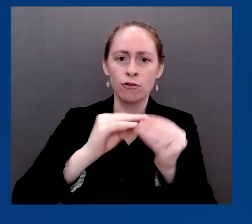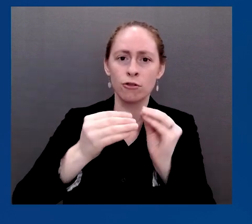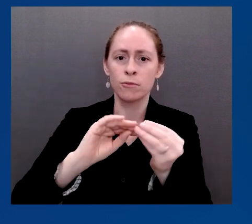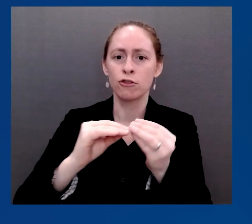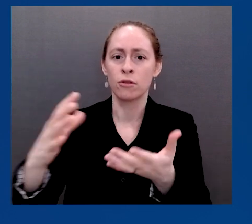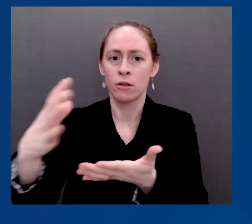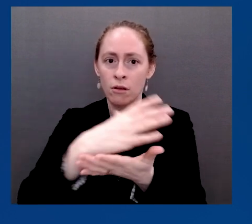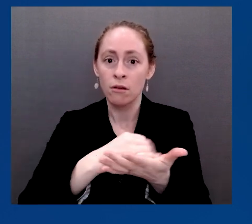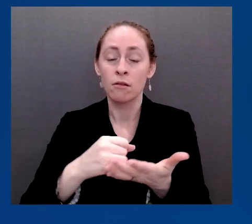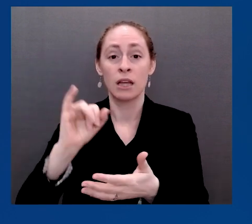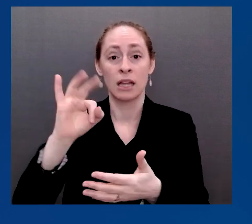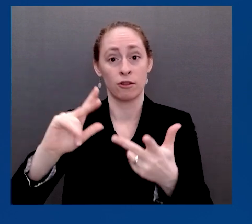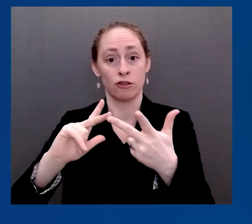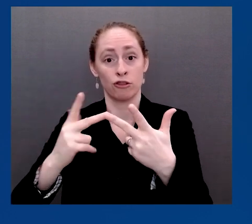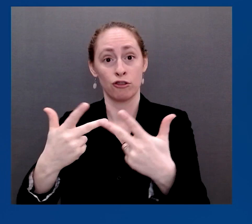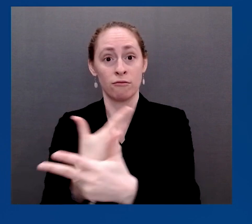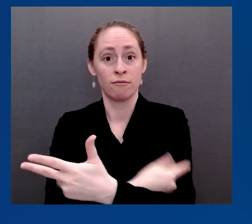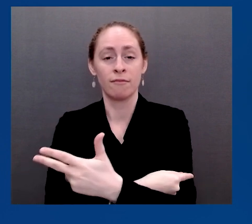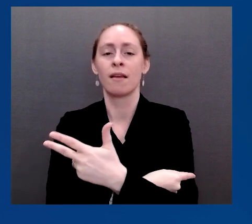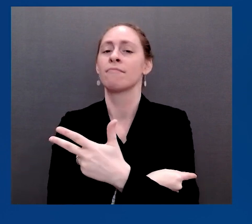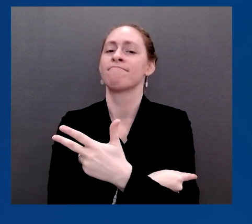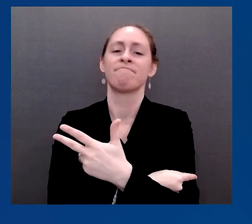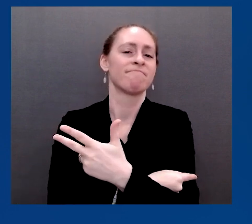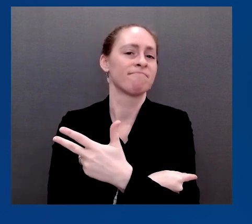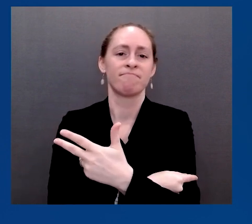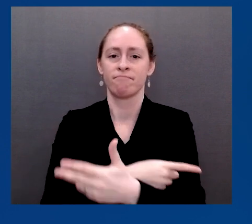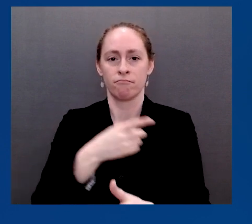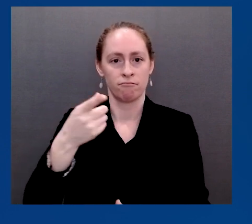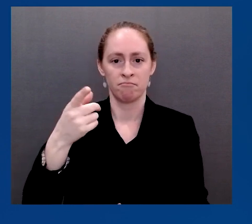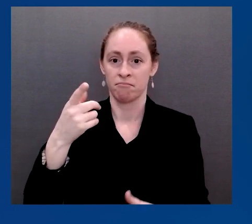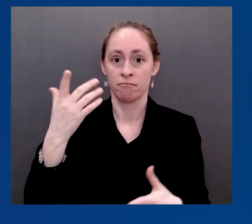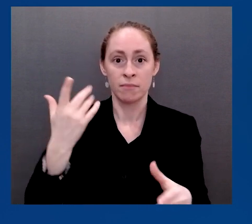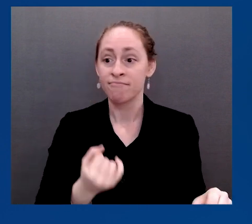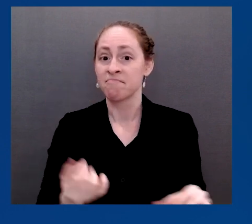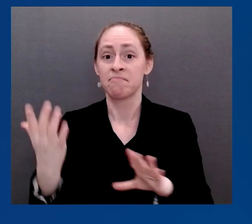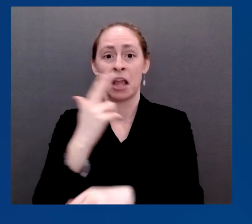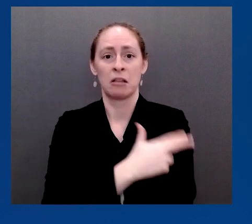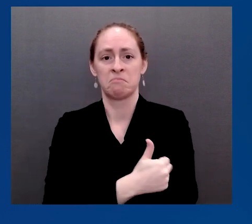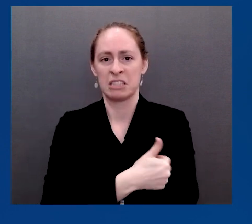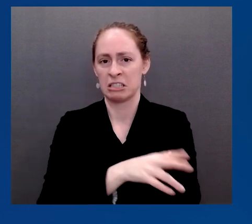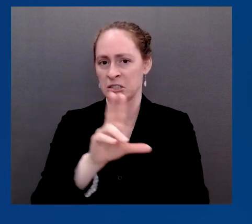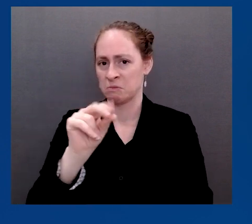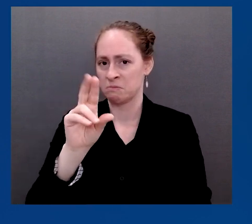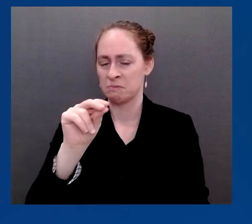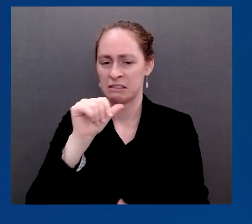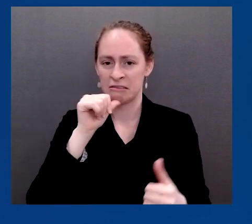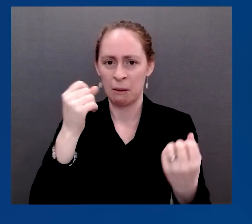And this is a summary of data: If you compare a fully vaccinated person with one